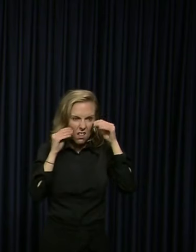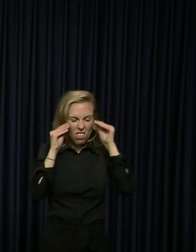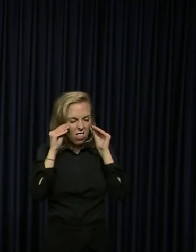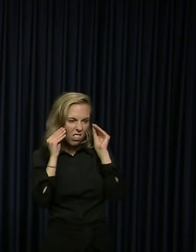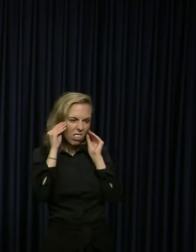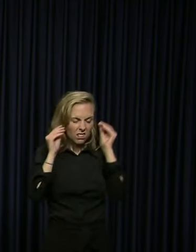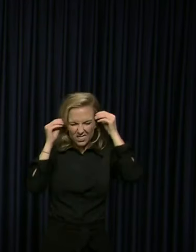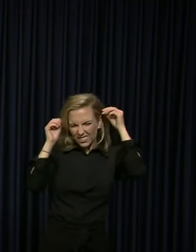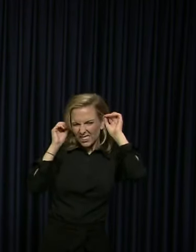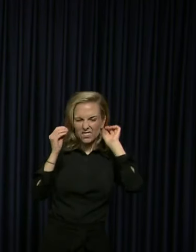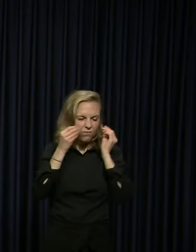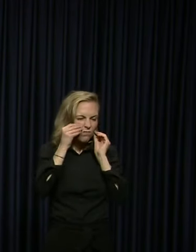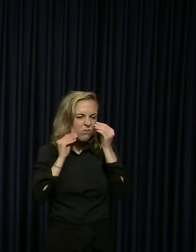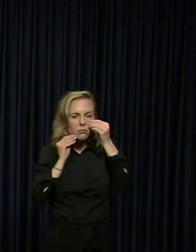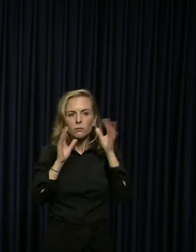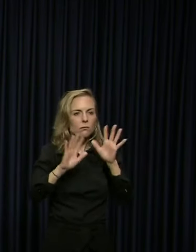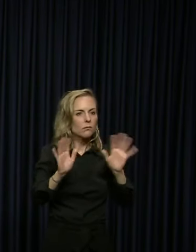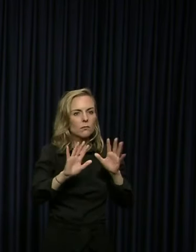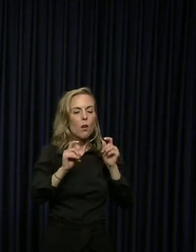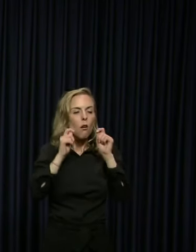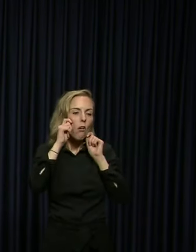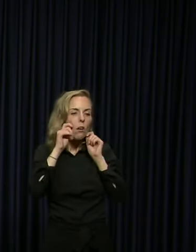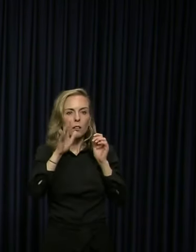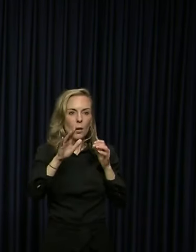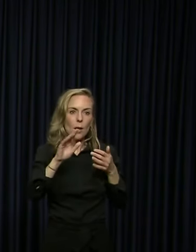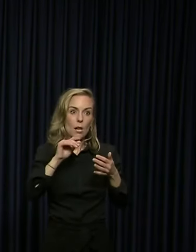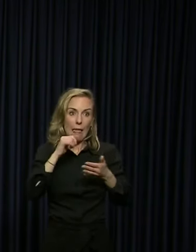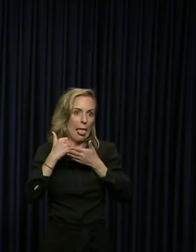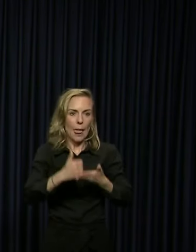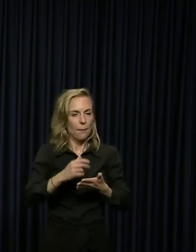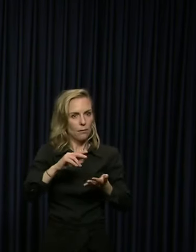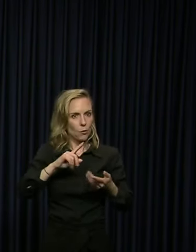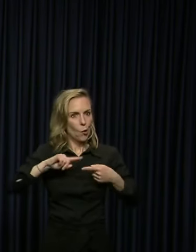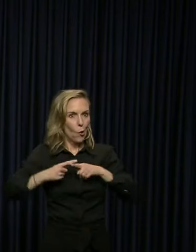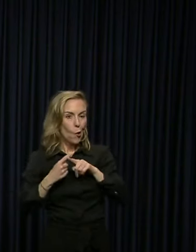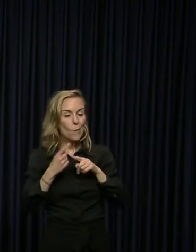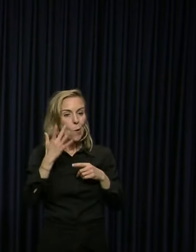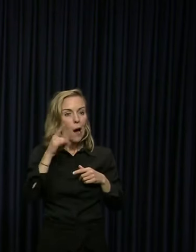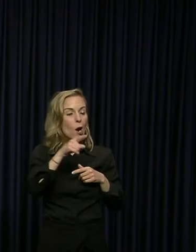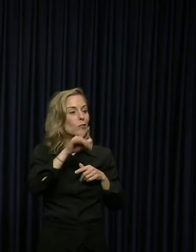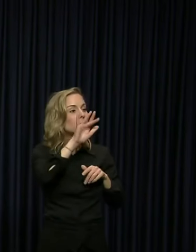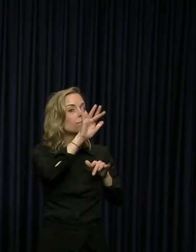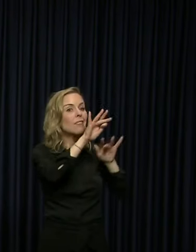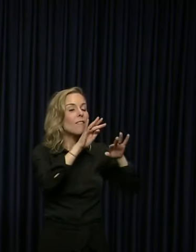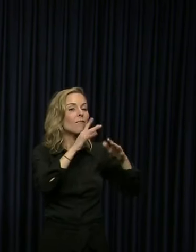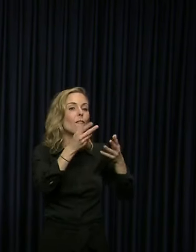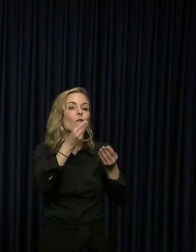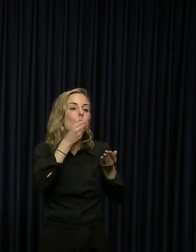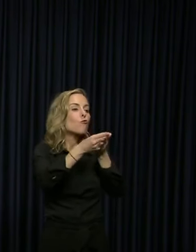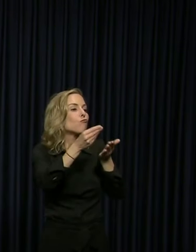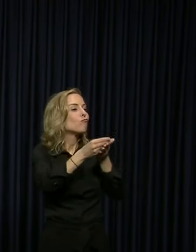TO DEFEAT THE CORONAVIRUS. STEP FIVE AND STEP SEVEN.